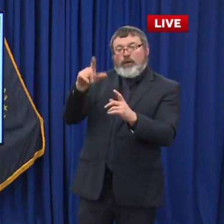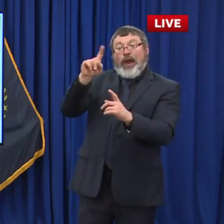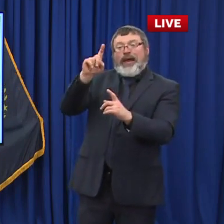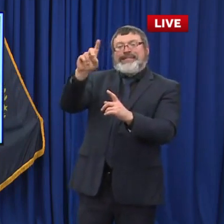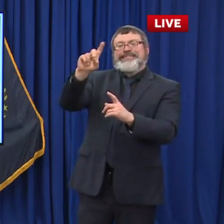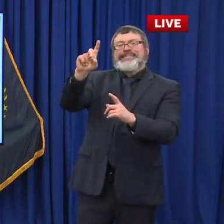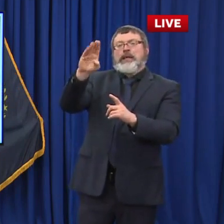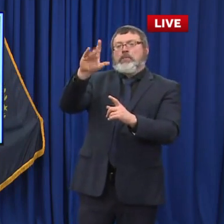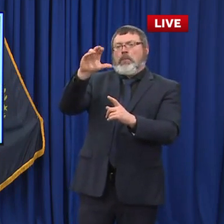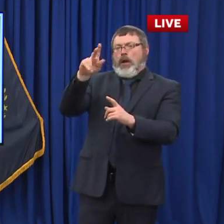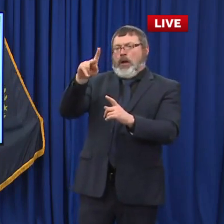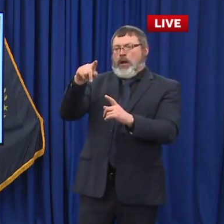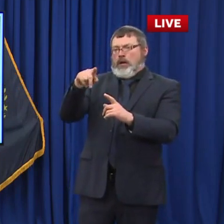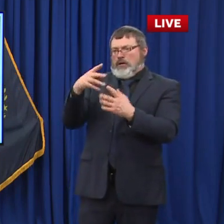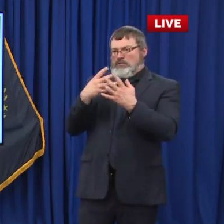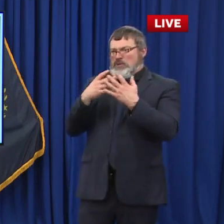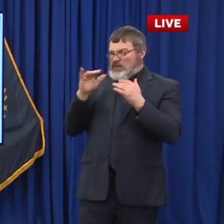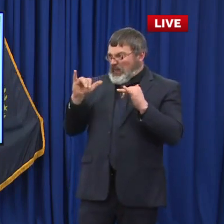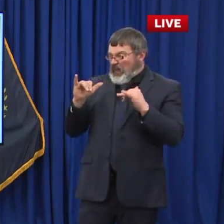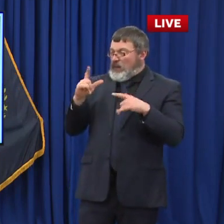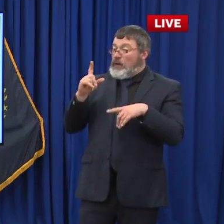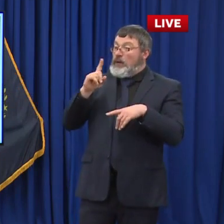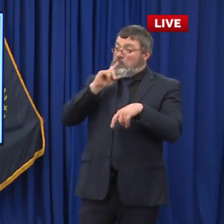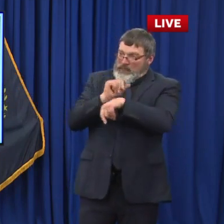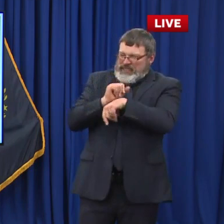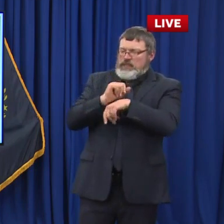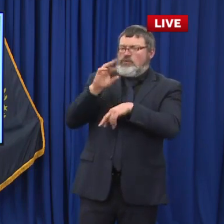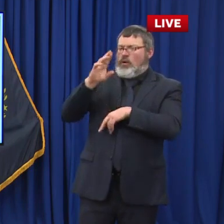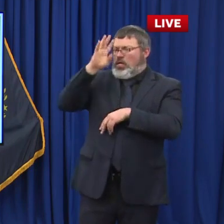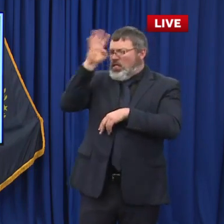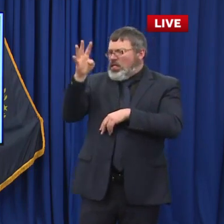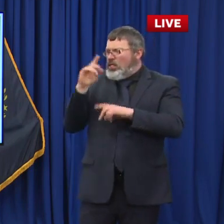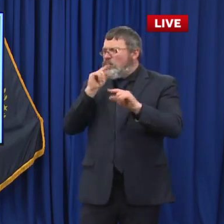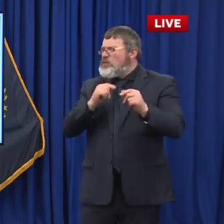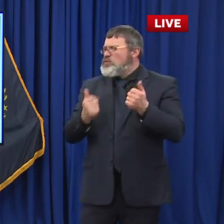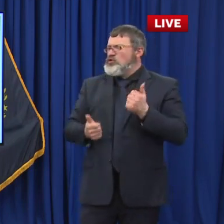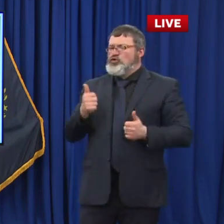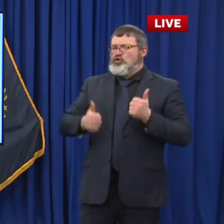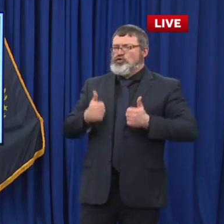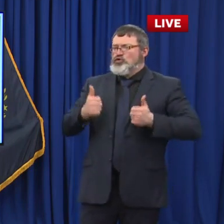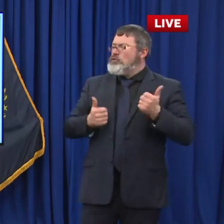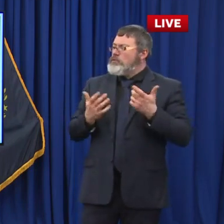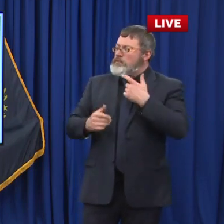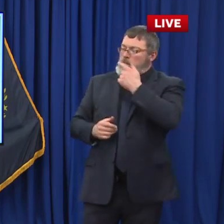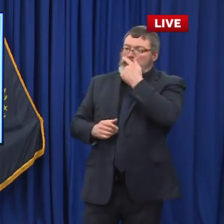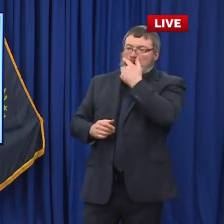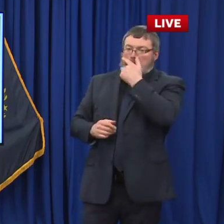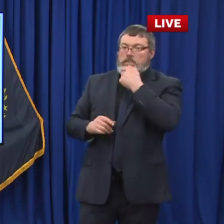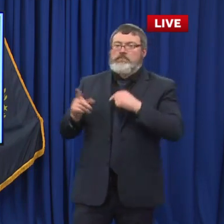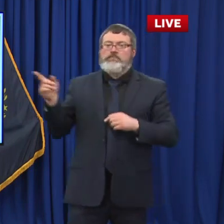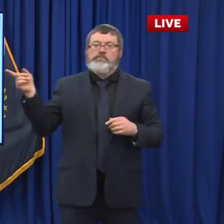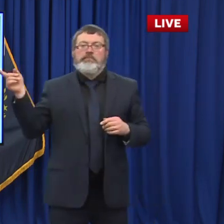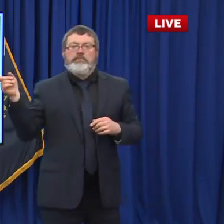THERE’S ANY TRUTH TO THAT, YOU KNOW, SOMETIMES YOU KNOW, SOMETIMES THESE STORIES GET STARTED ABOUT, NEW YORK. THANK YOU.